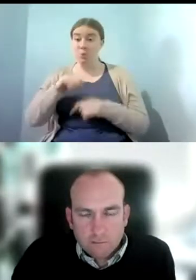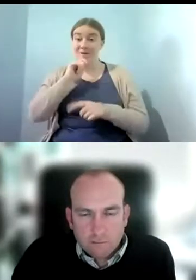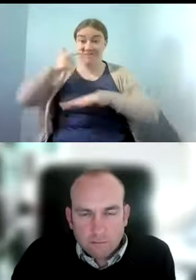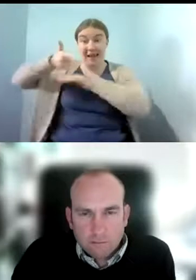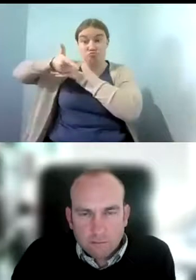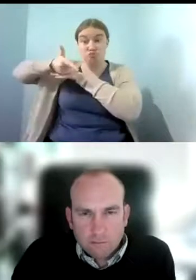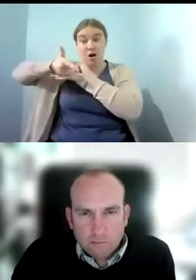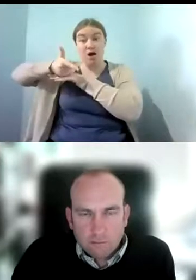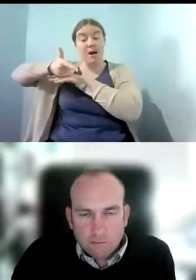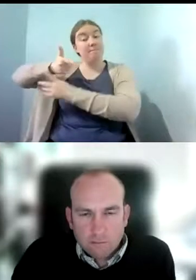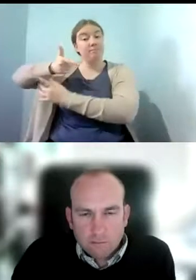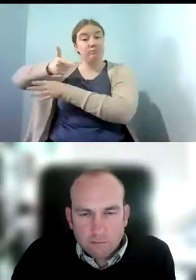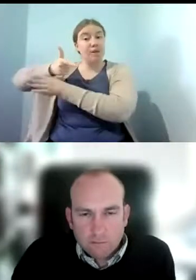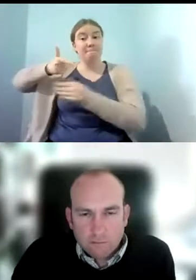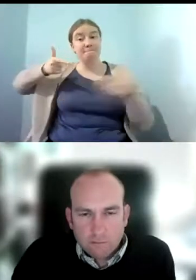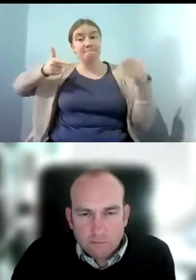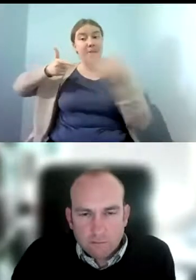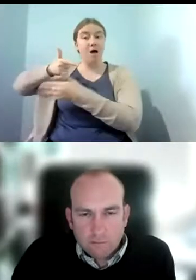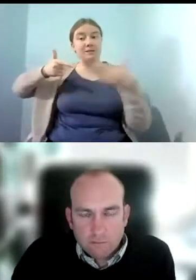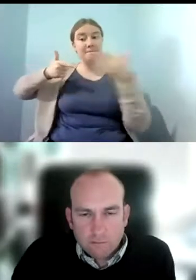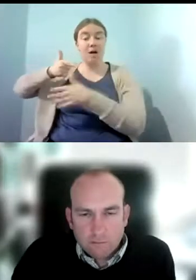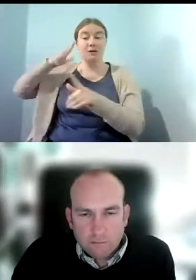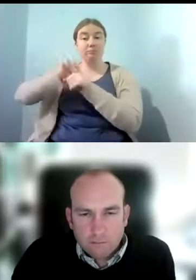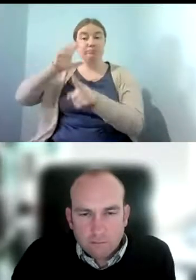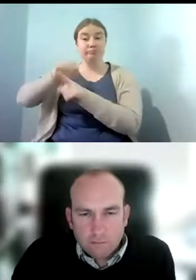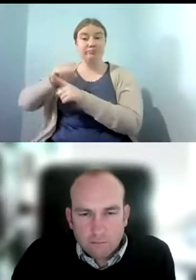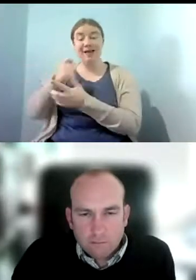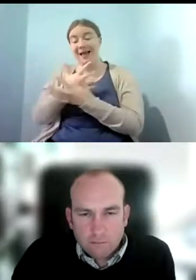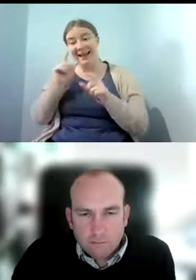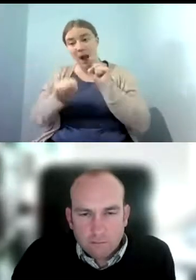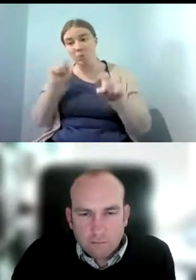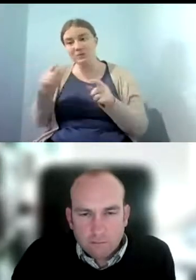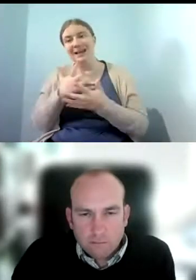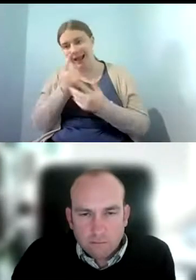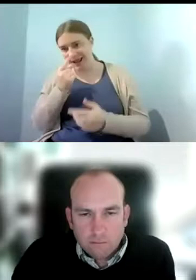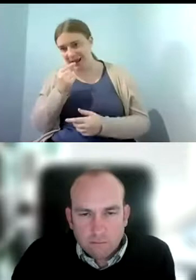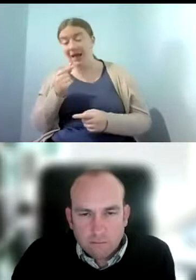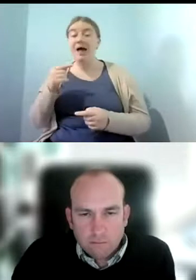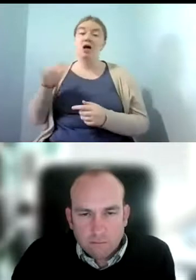fish count the shad but also all the other kinds of fish we're looking at um some clever software